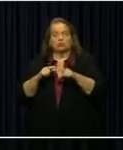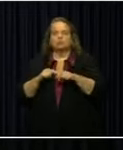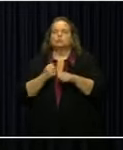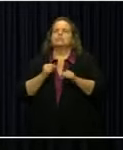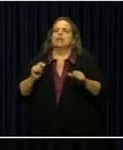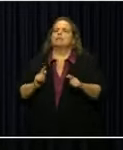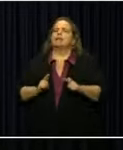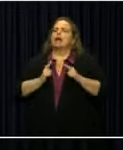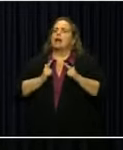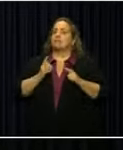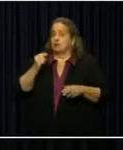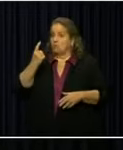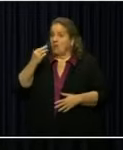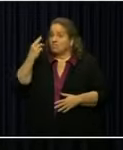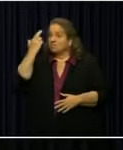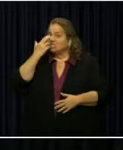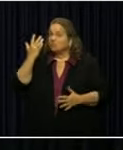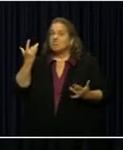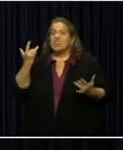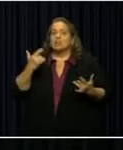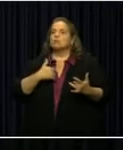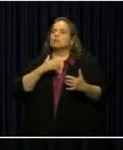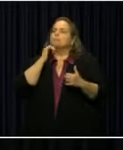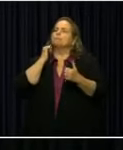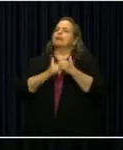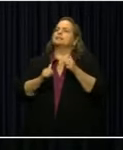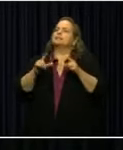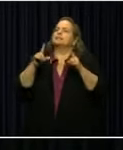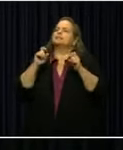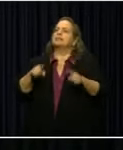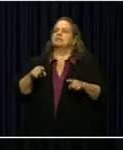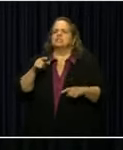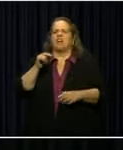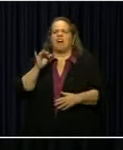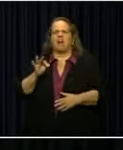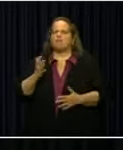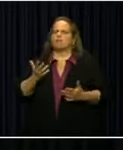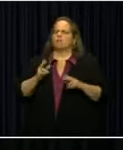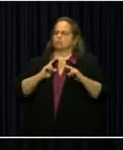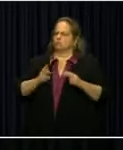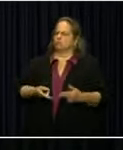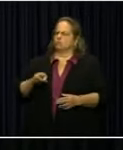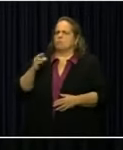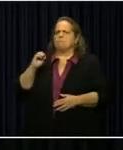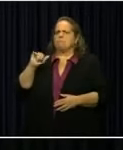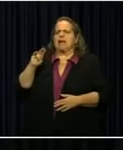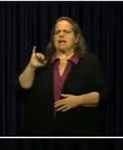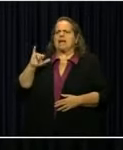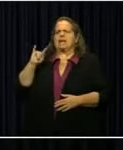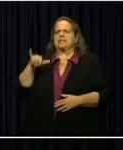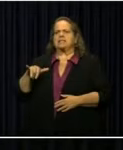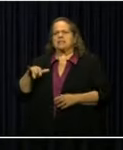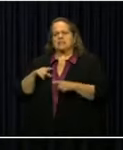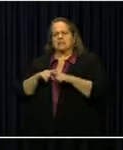SHOULD. THE CHALLENGE OF OUR TIMES ISN'T SUPPOSED TO BE EASY. IT'S NOT JUST THAT WE GO THROUGH